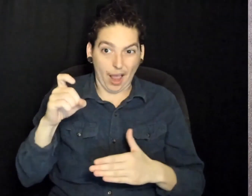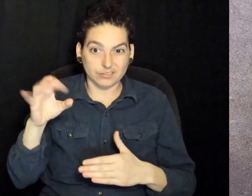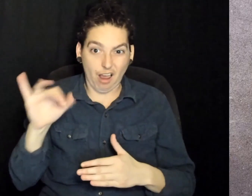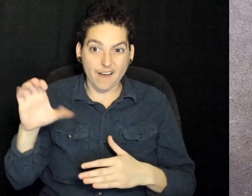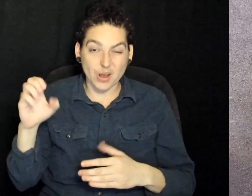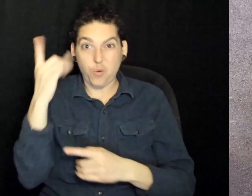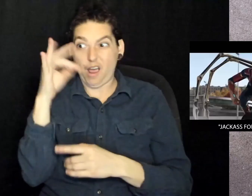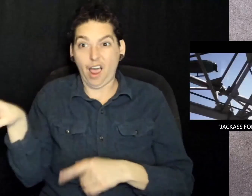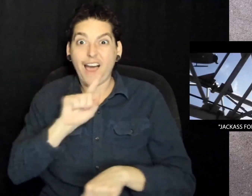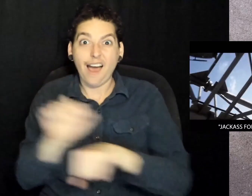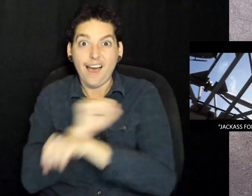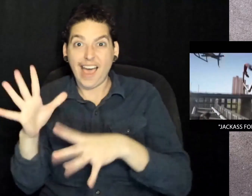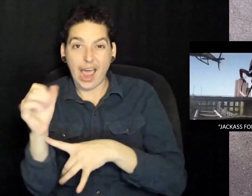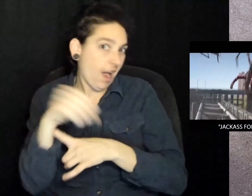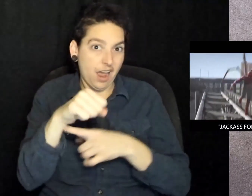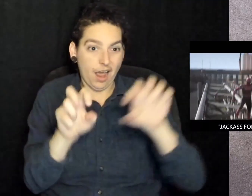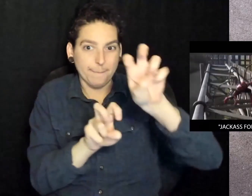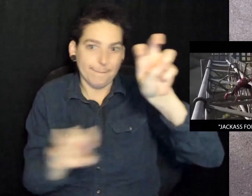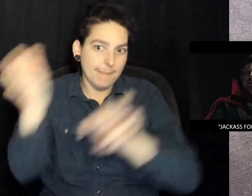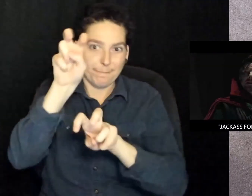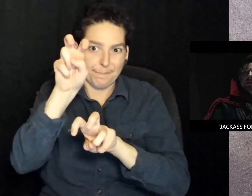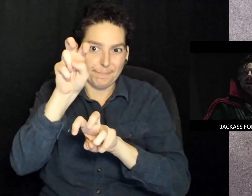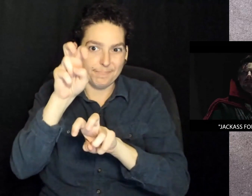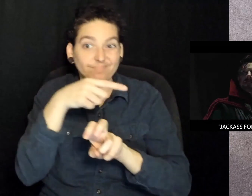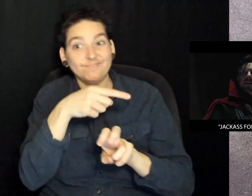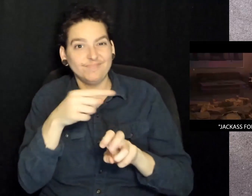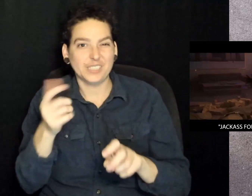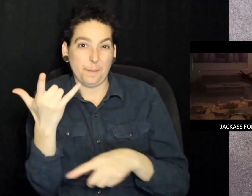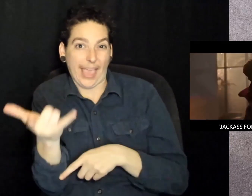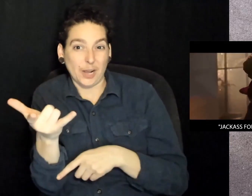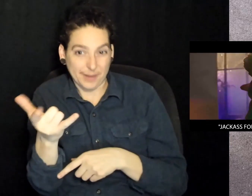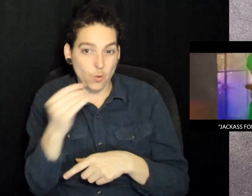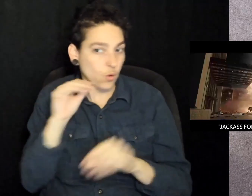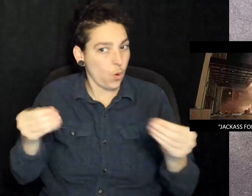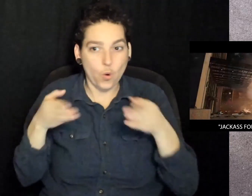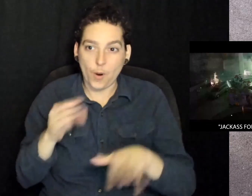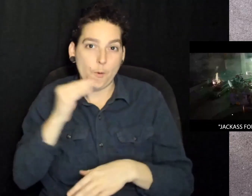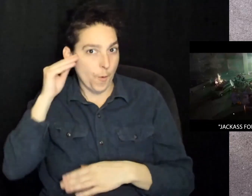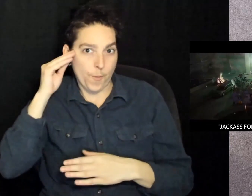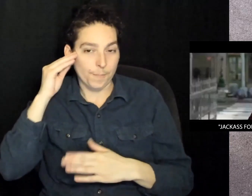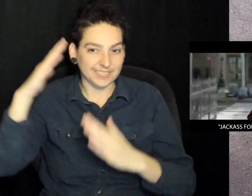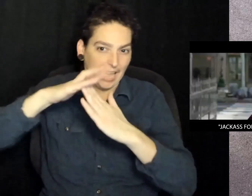two new movies cracked the top five at the weekend box office and one of them dethroned Spider-Man